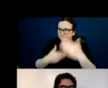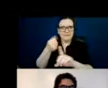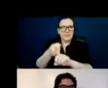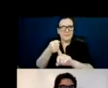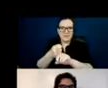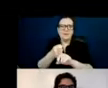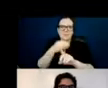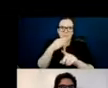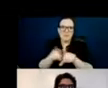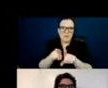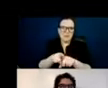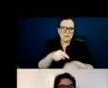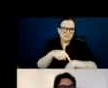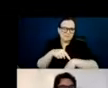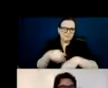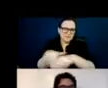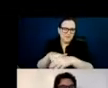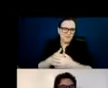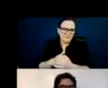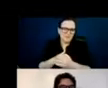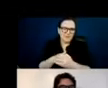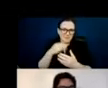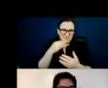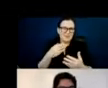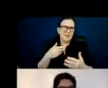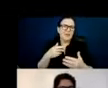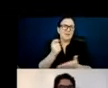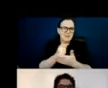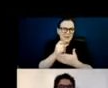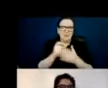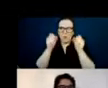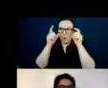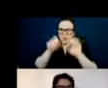that means that there has been some time also to create awareness about this reform coming.